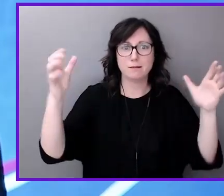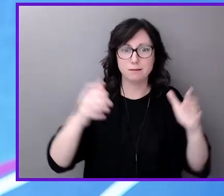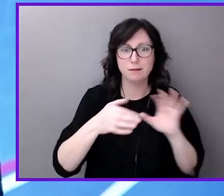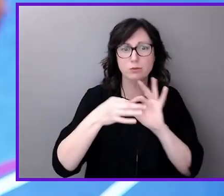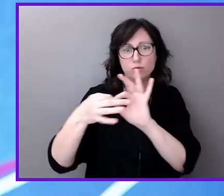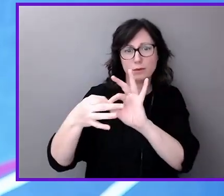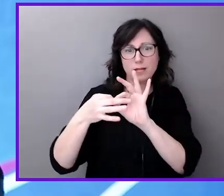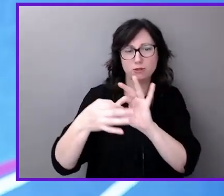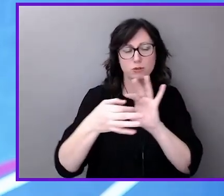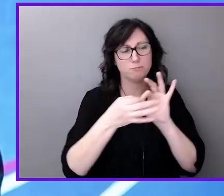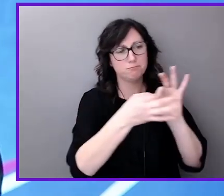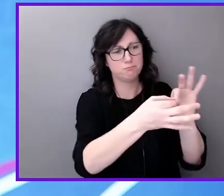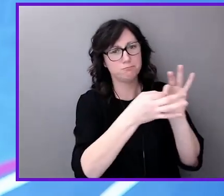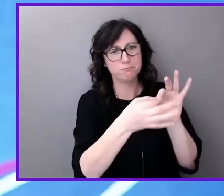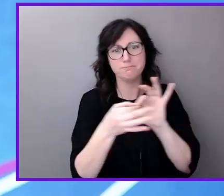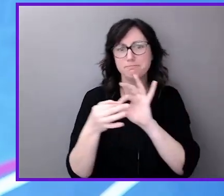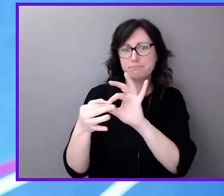and I think that over the next few years,